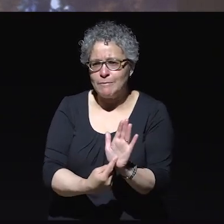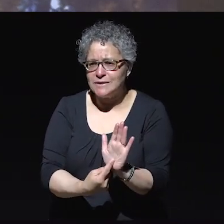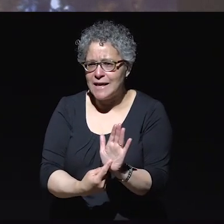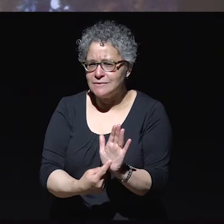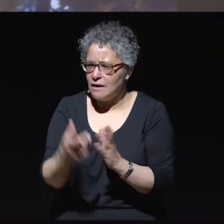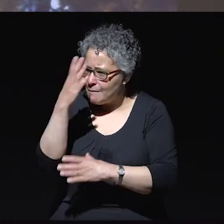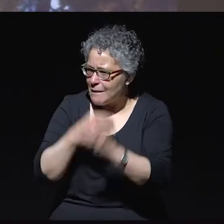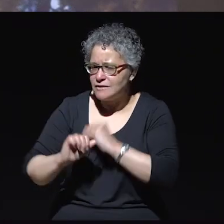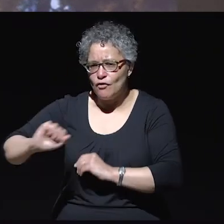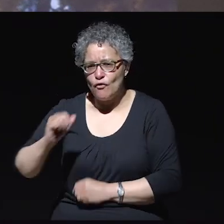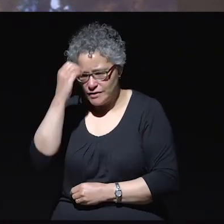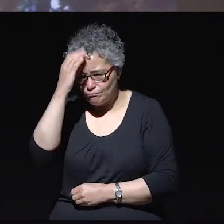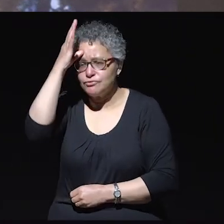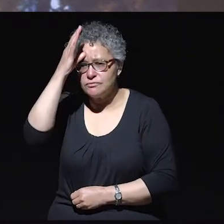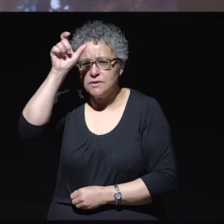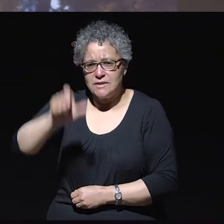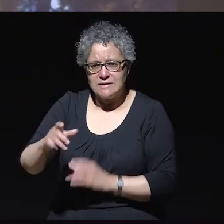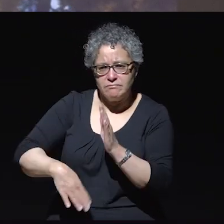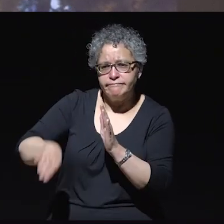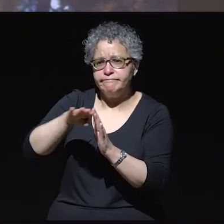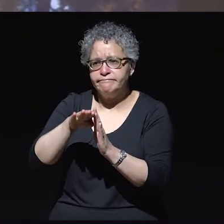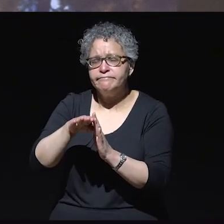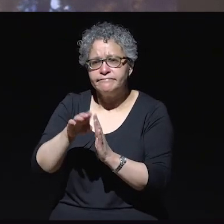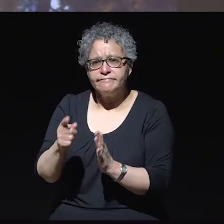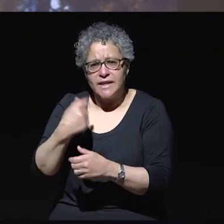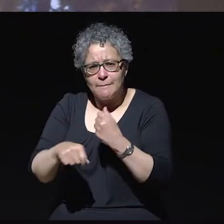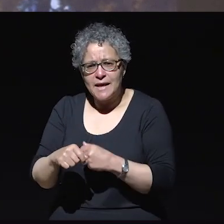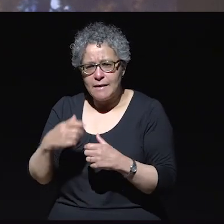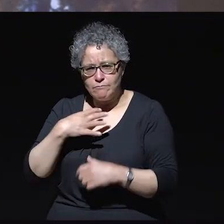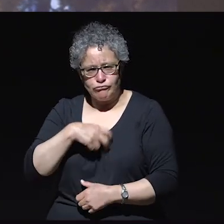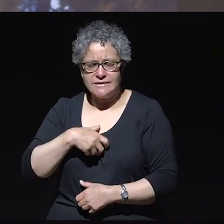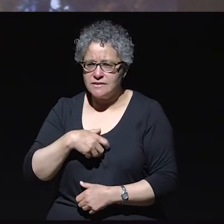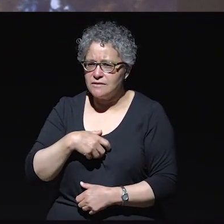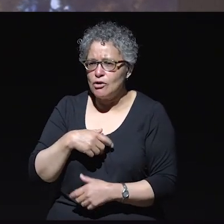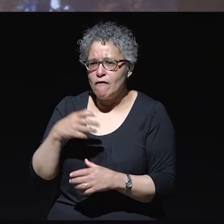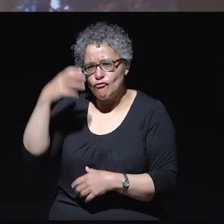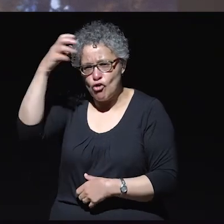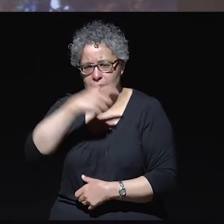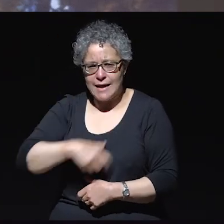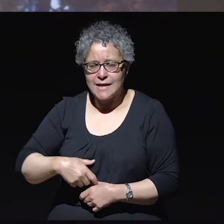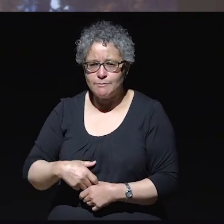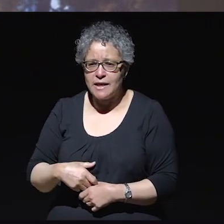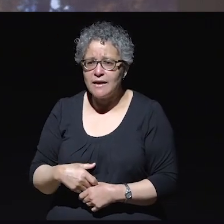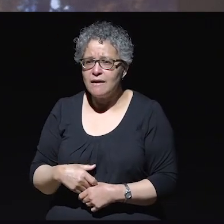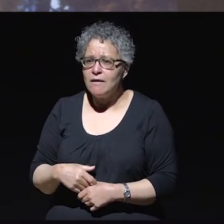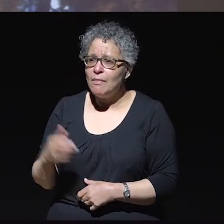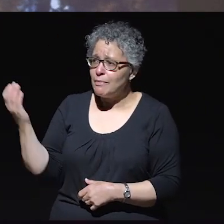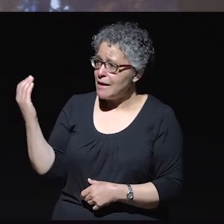as a budding president of the Royal Academy. Then we have 'The Blue Boy' on the right-hand side, painted within three years,